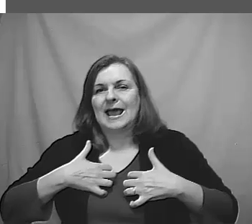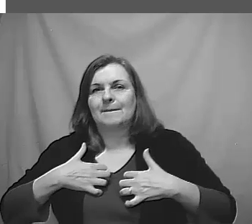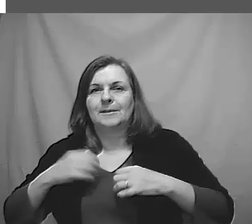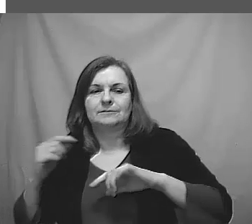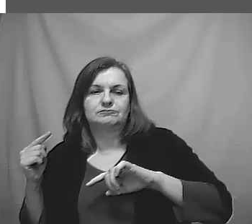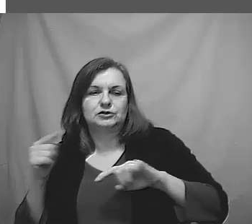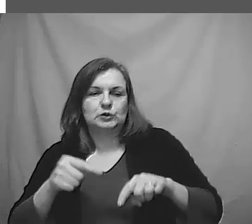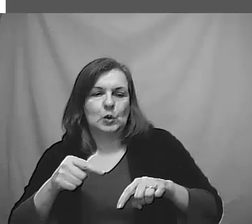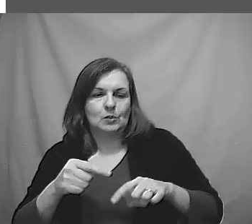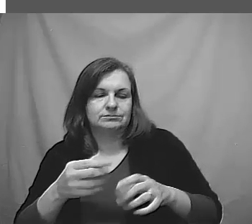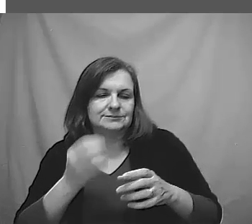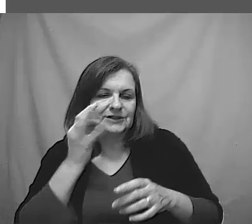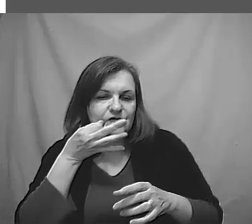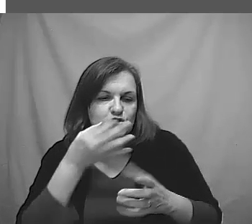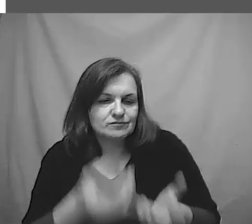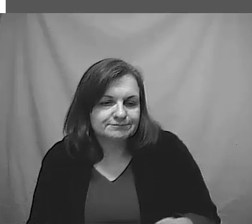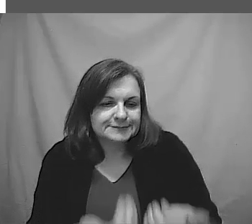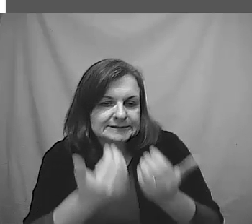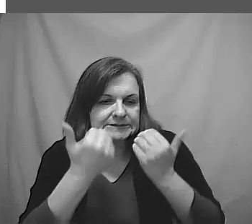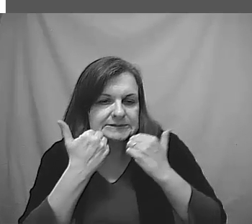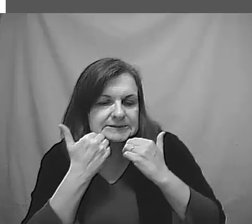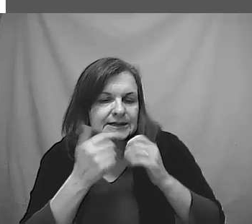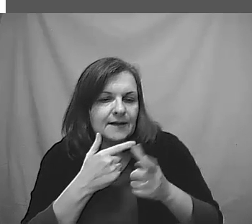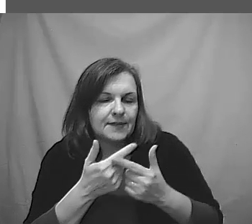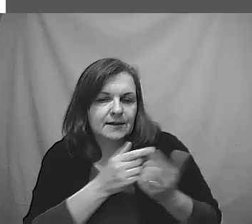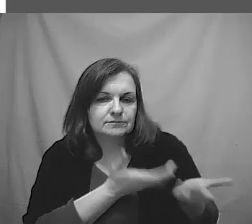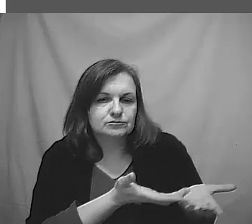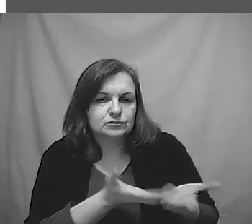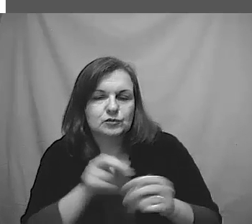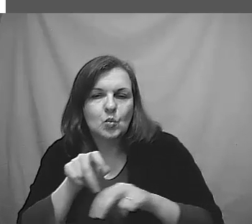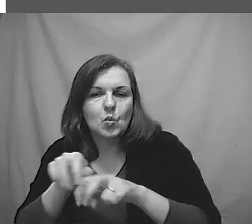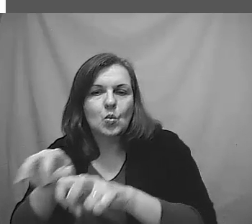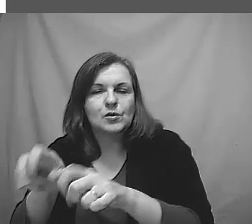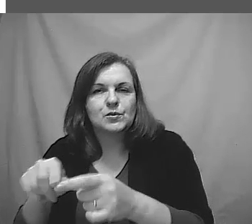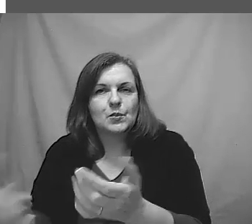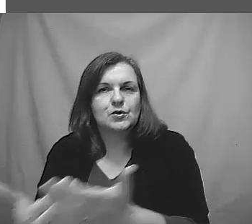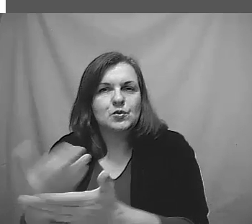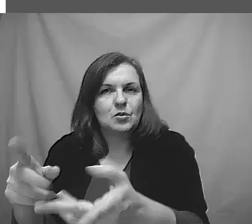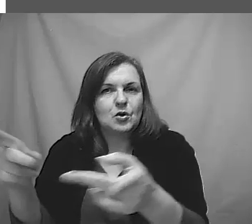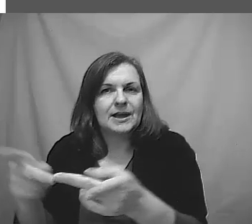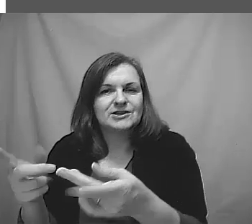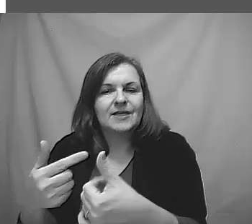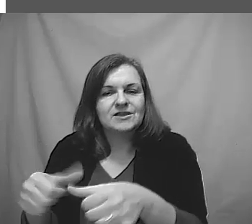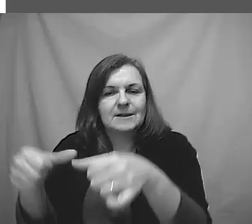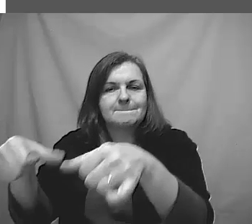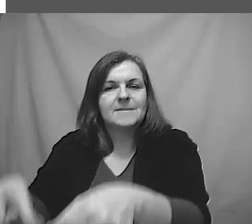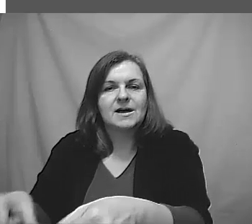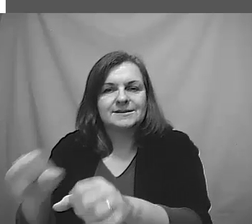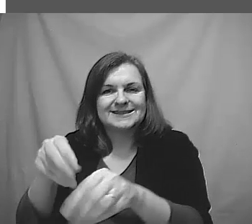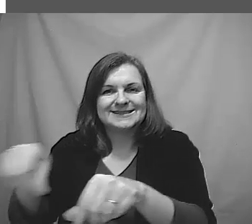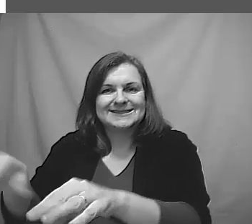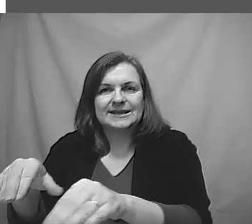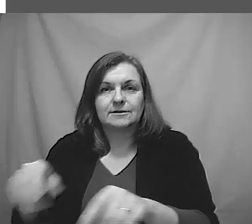and eat the fruit with the seeds and carry them to a new location